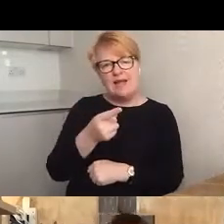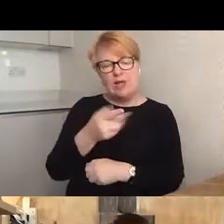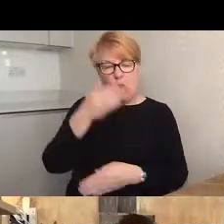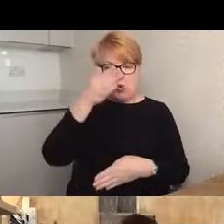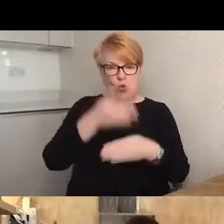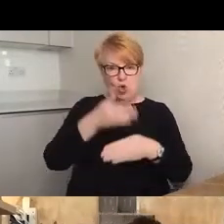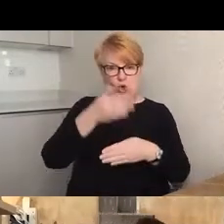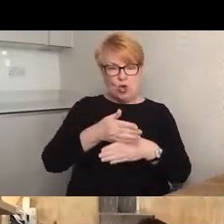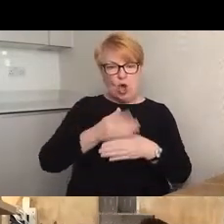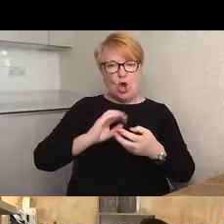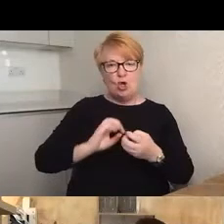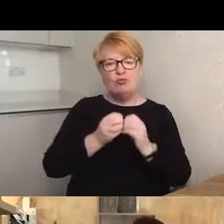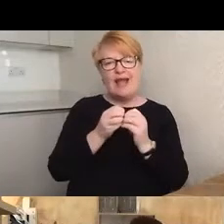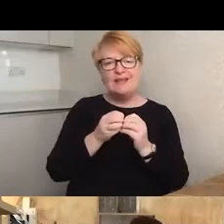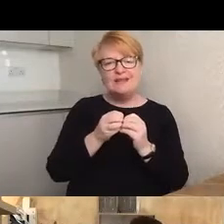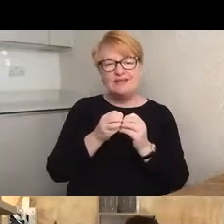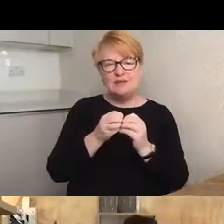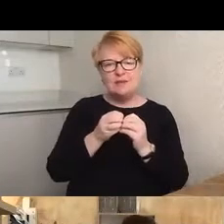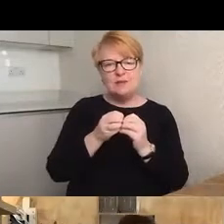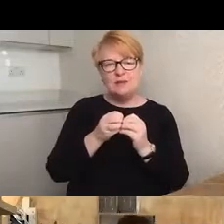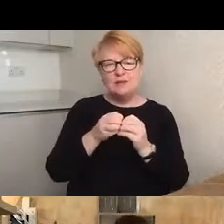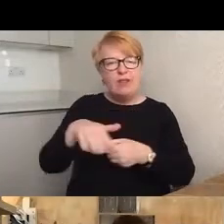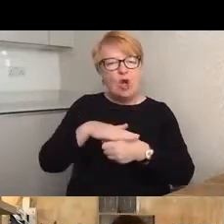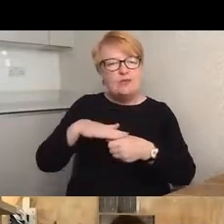community that is probably the most radical thing that we can do.